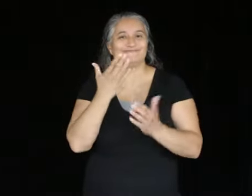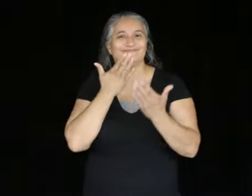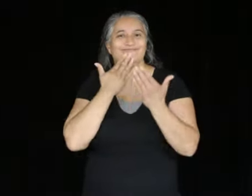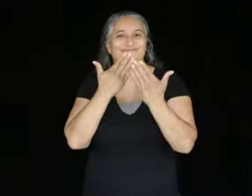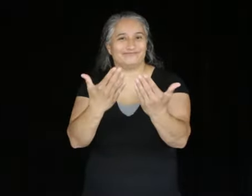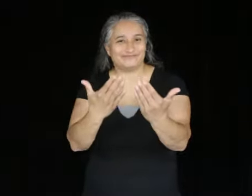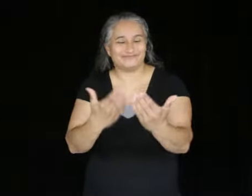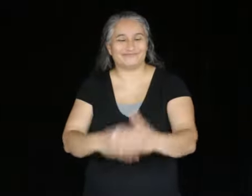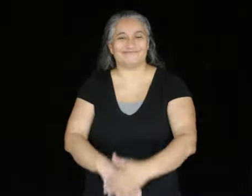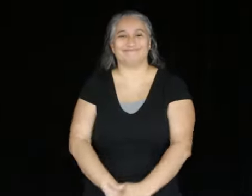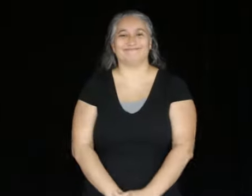Thank you!